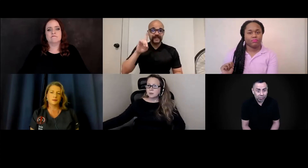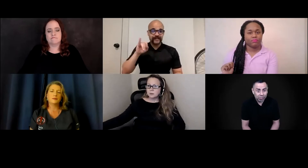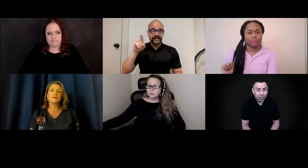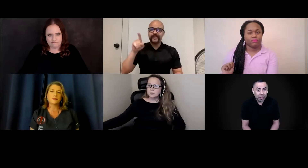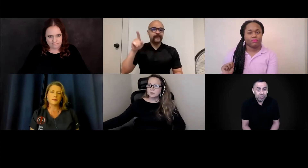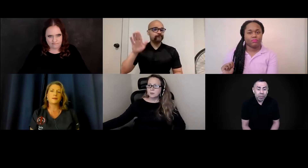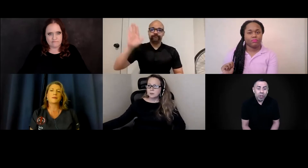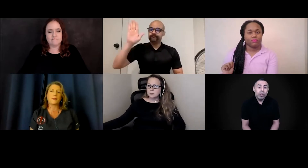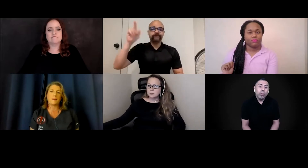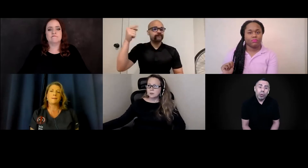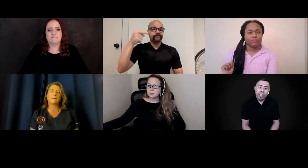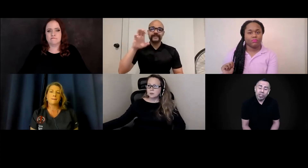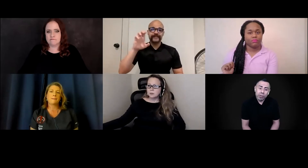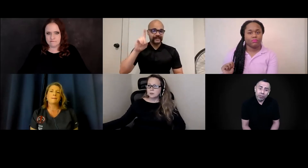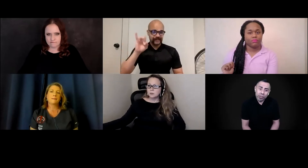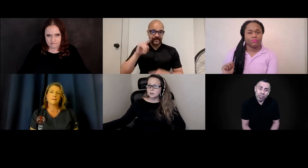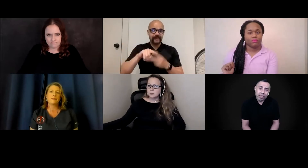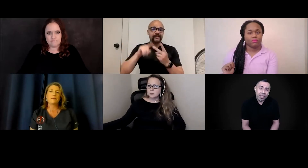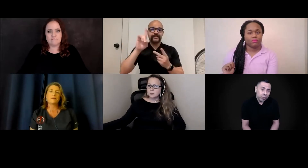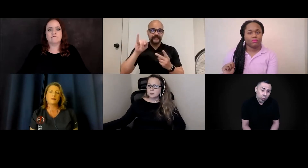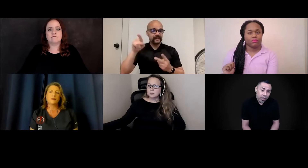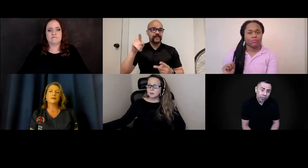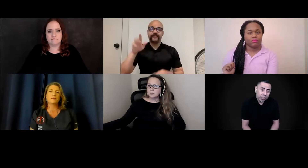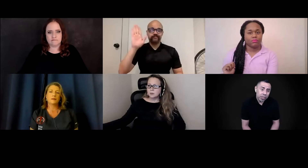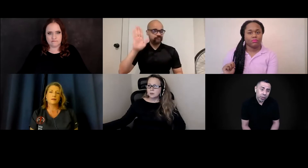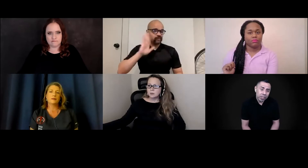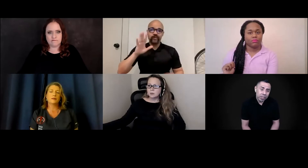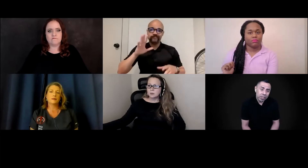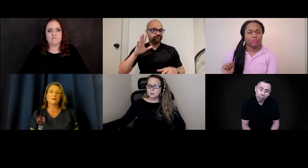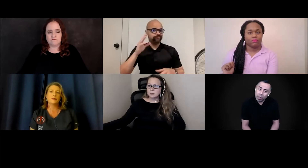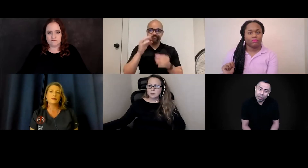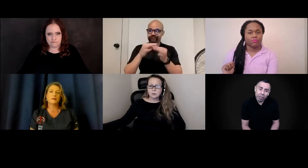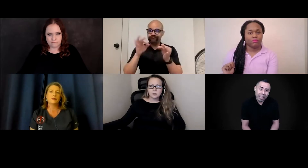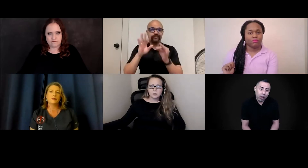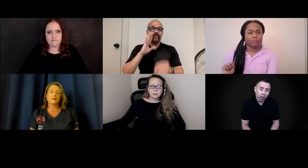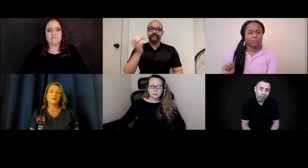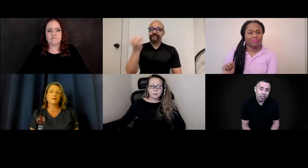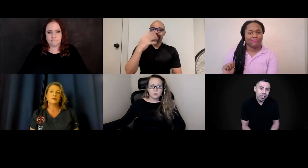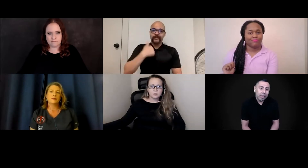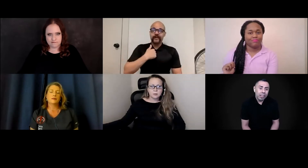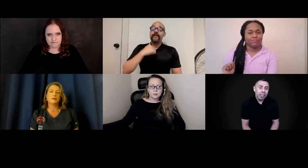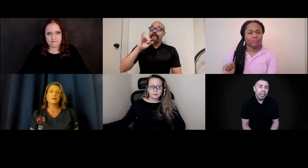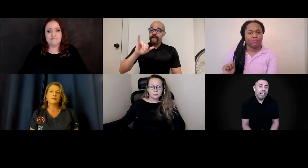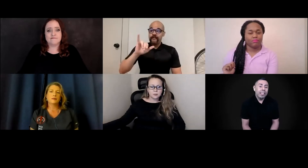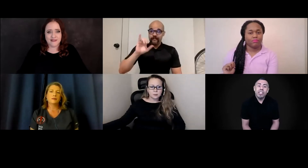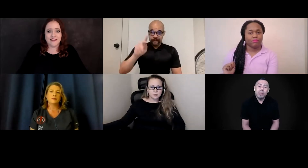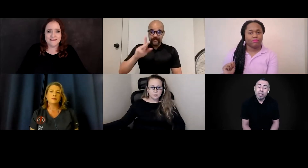When an interpreter feels it's appropriate for a situation they promptly make that call